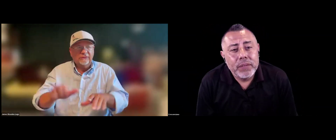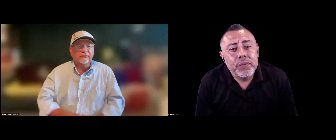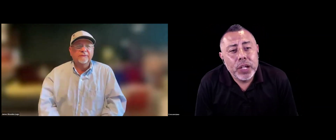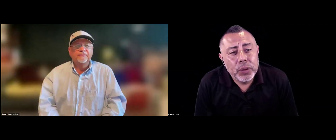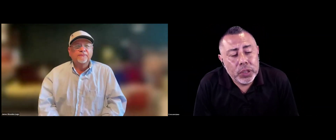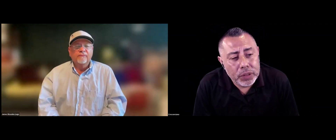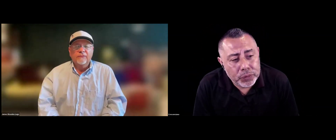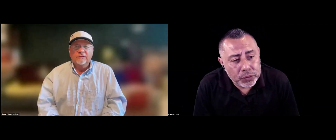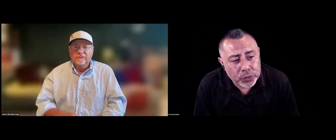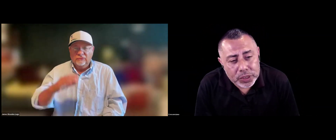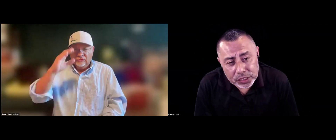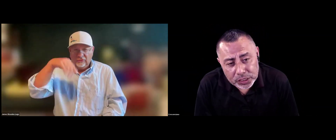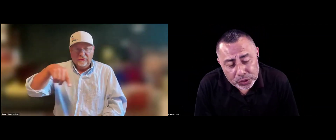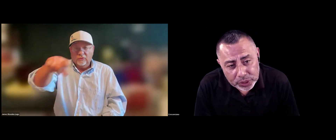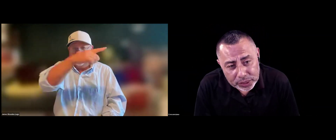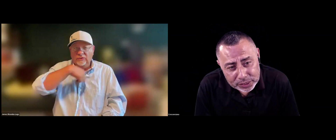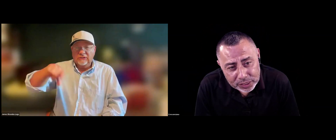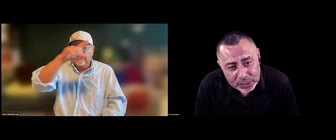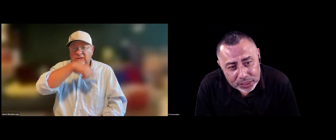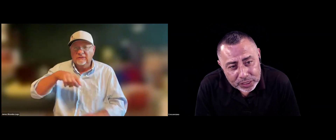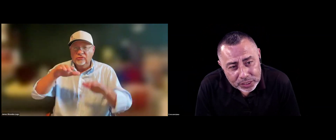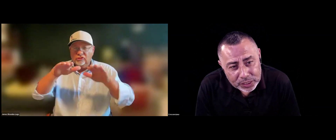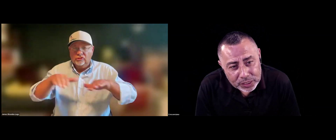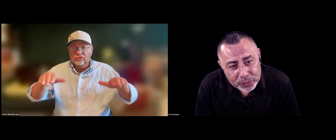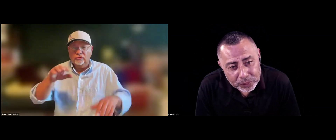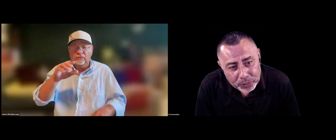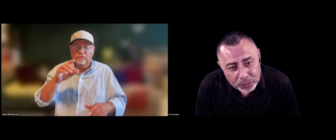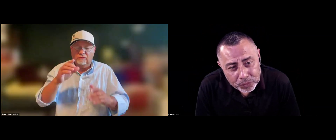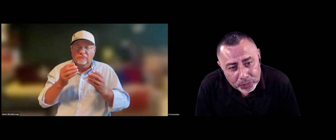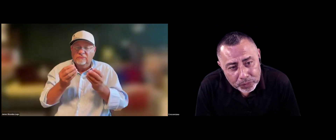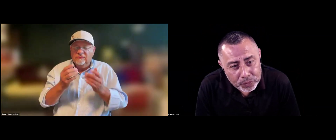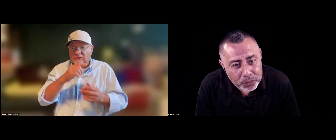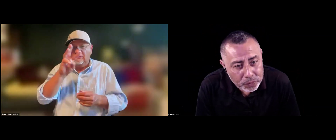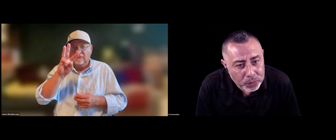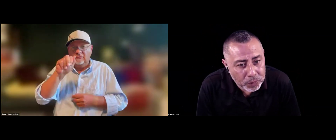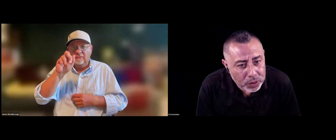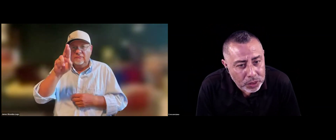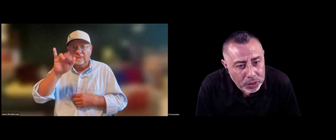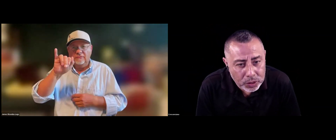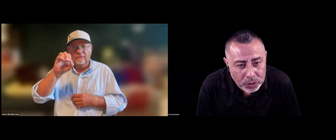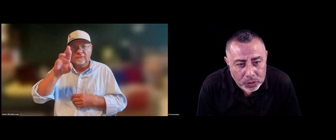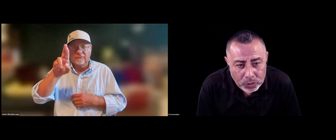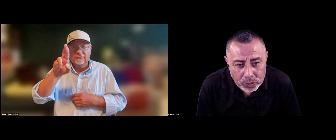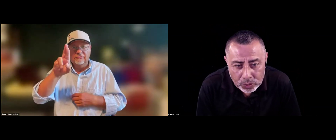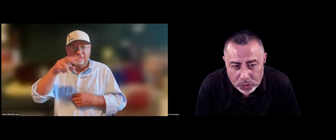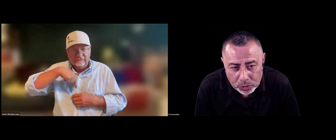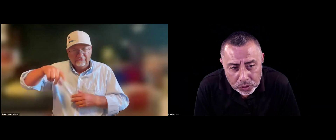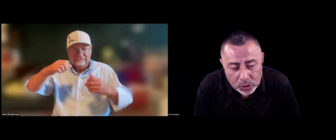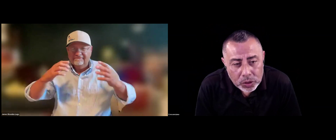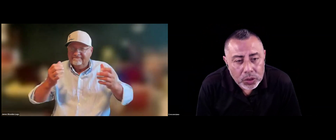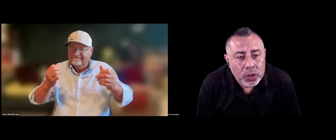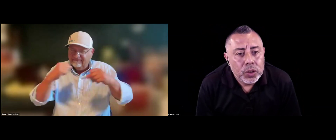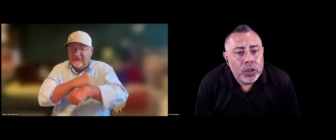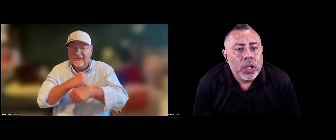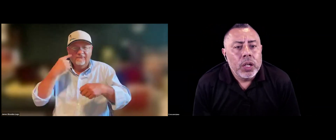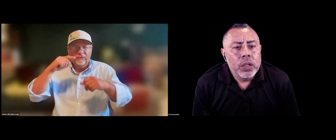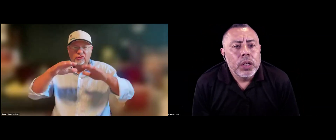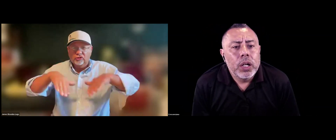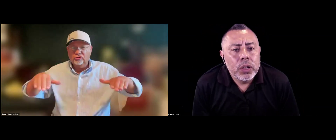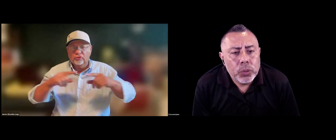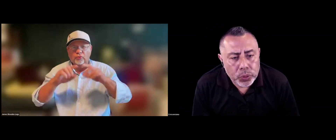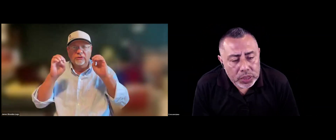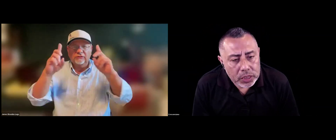I am very grateful for Indigenous ways.